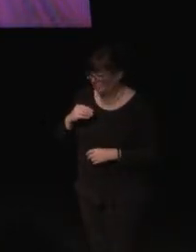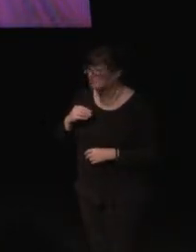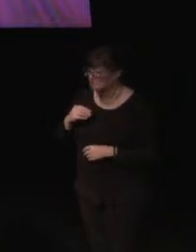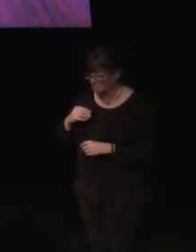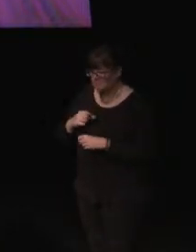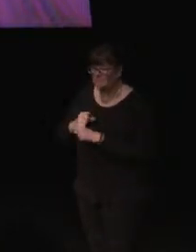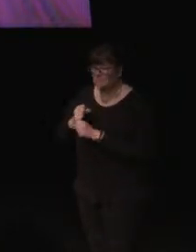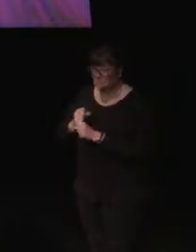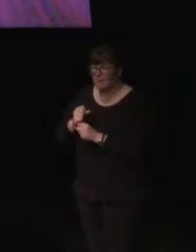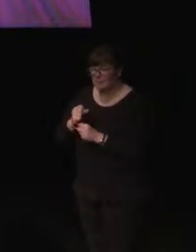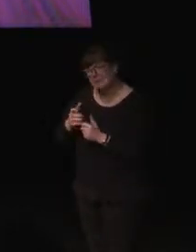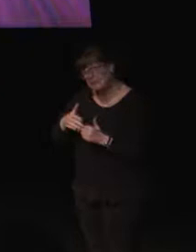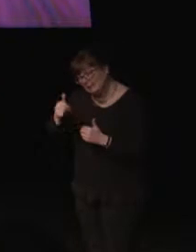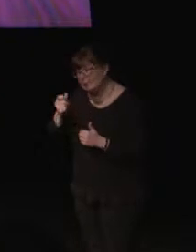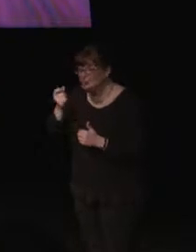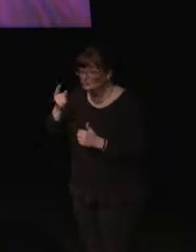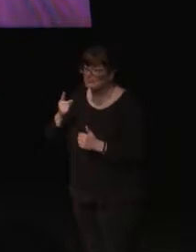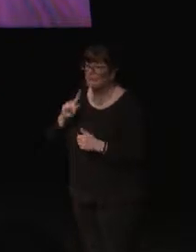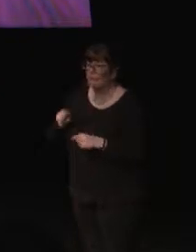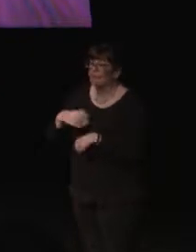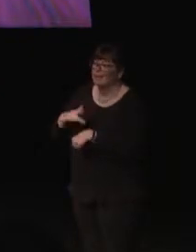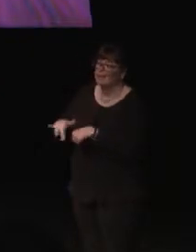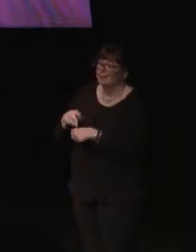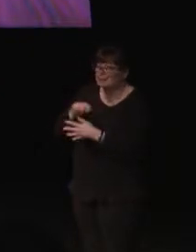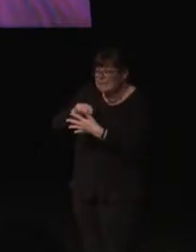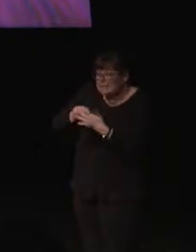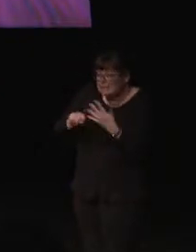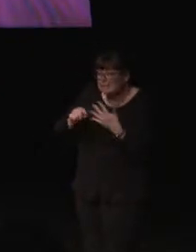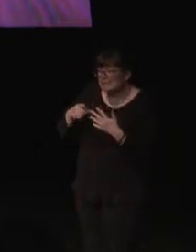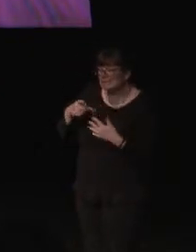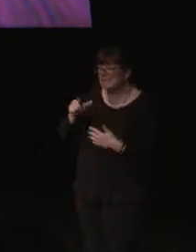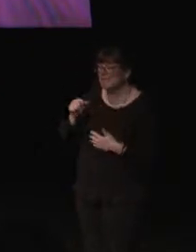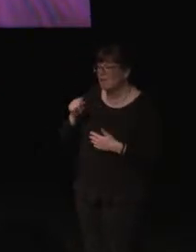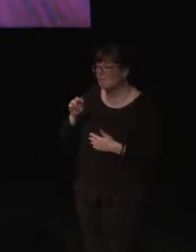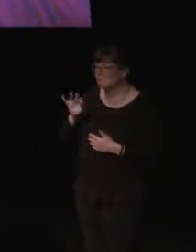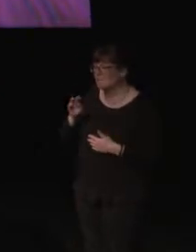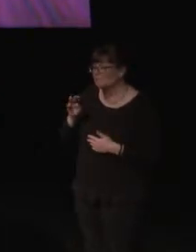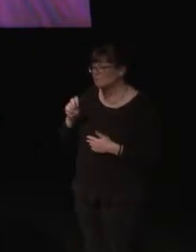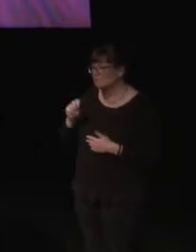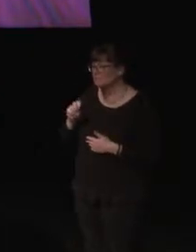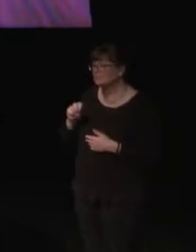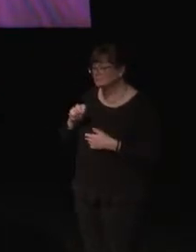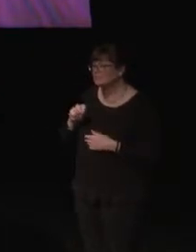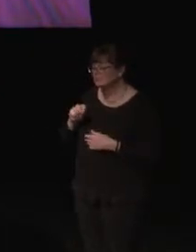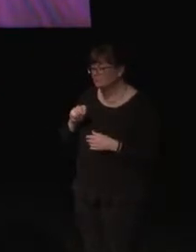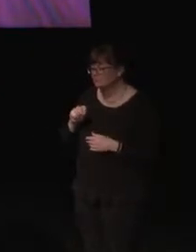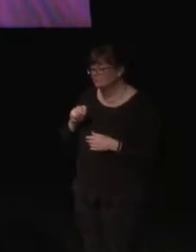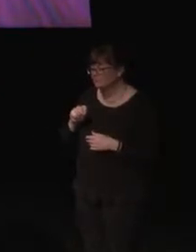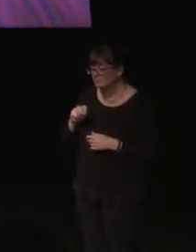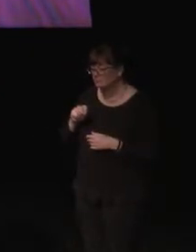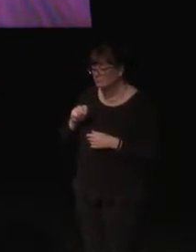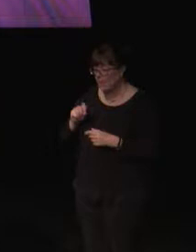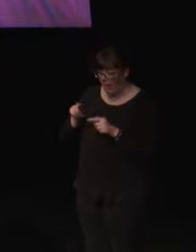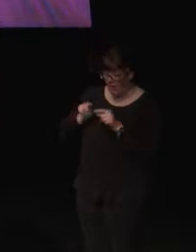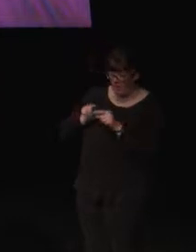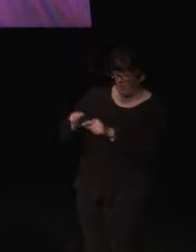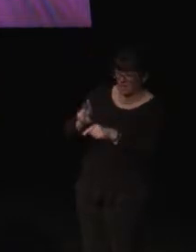but obviously it's only available on some platforms. And potentially folks want to line the user experience to their own game design.